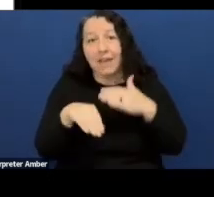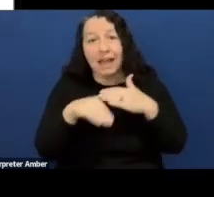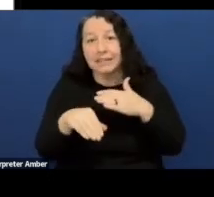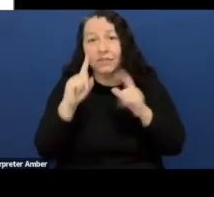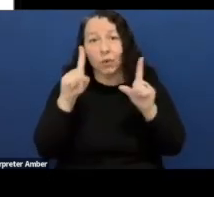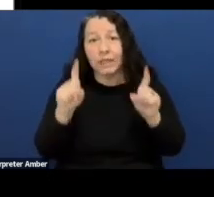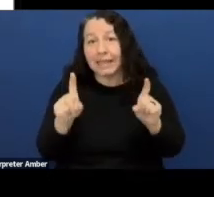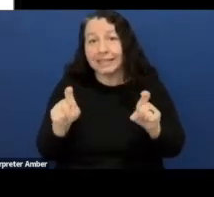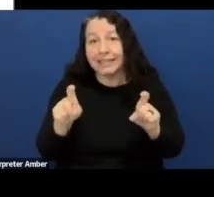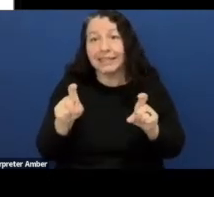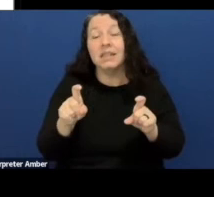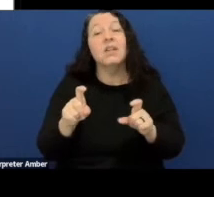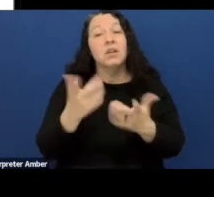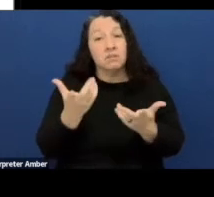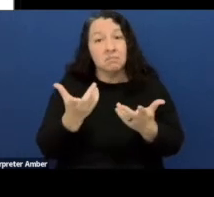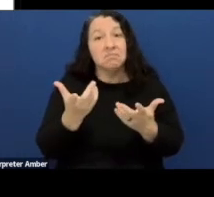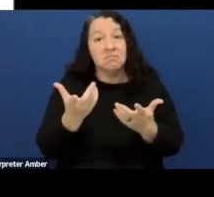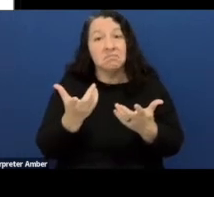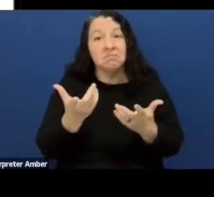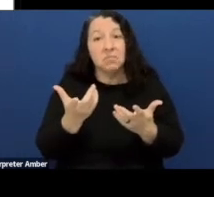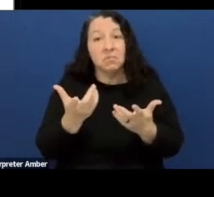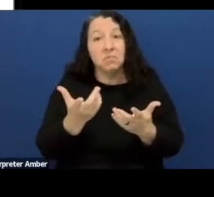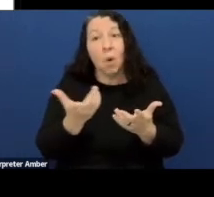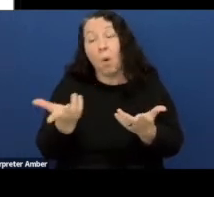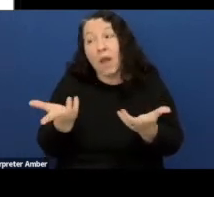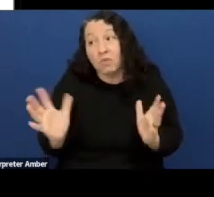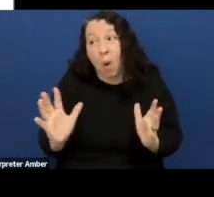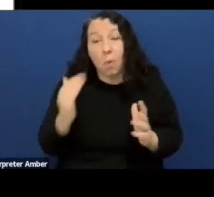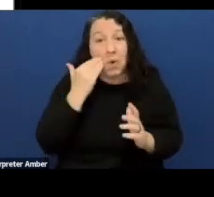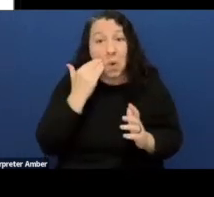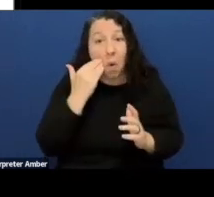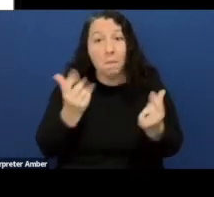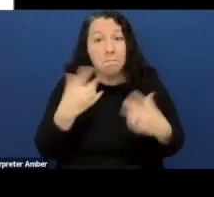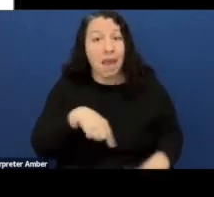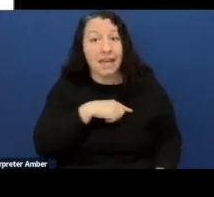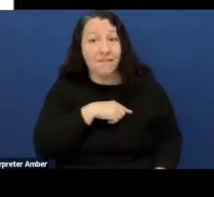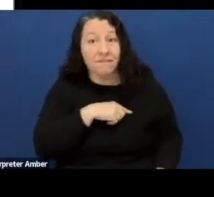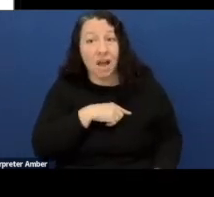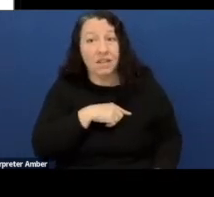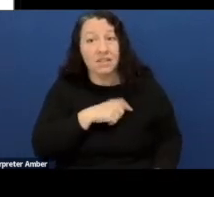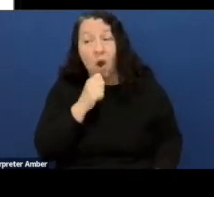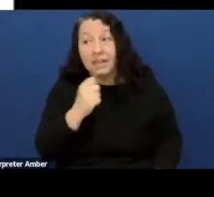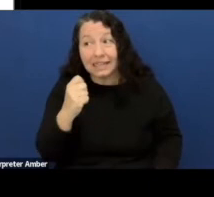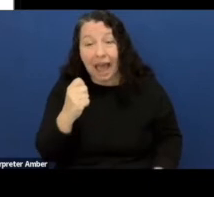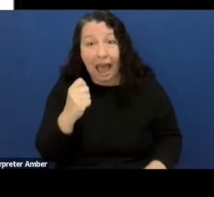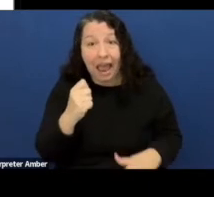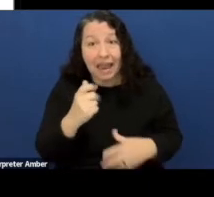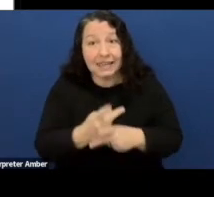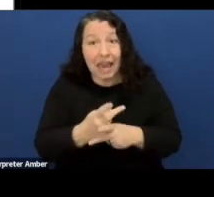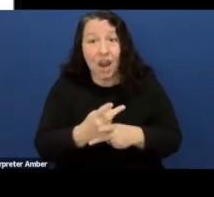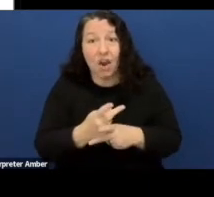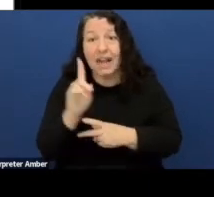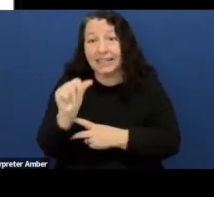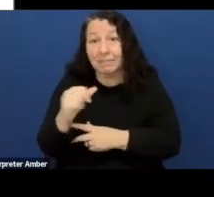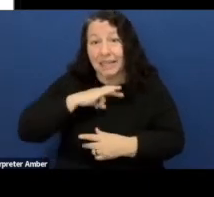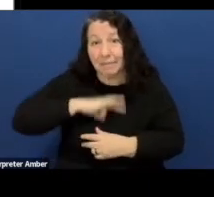that many of us simply did not have access to testing as a result. As you might know,